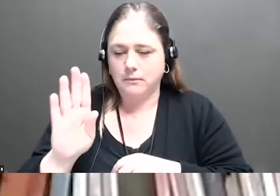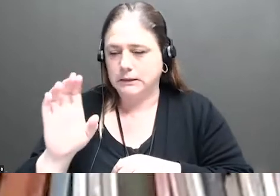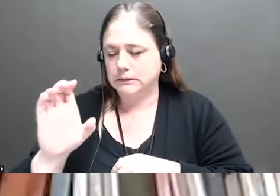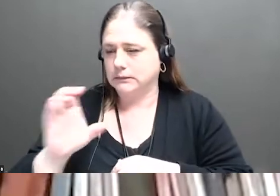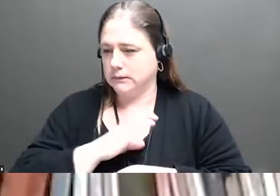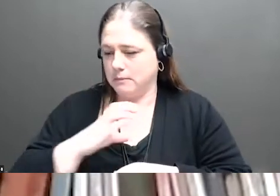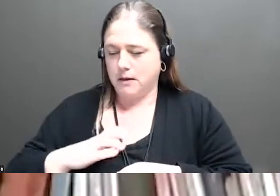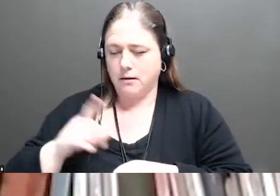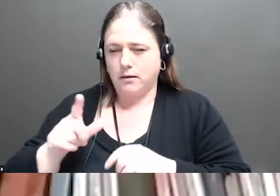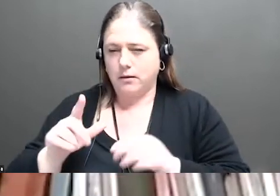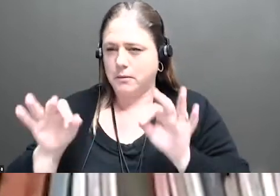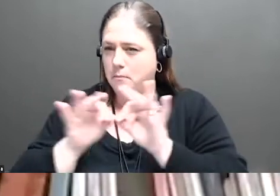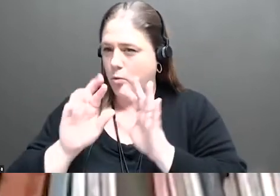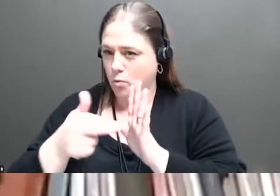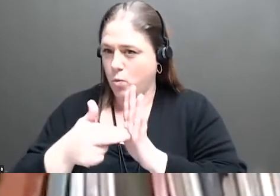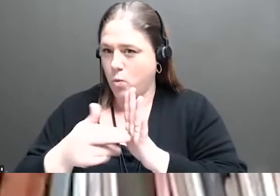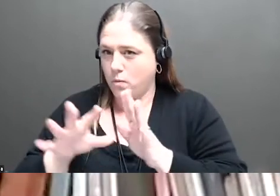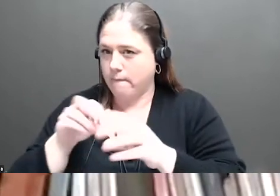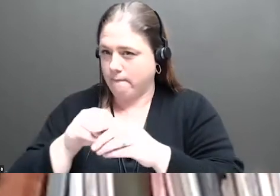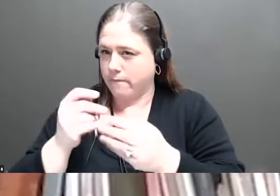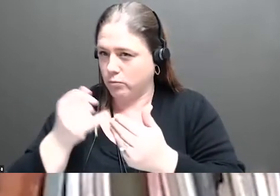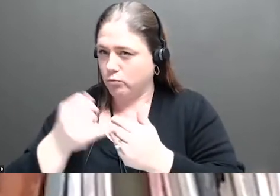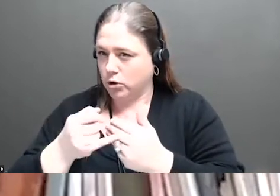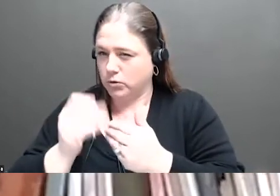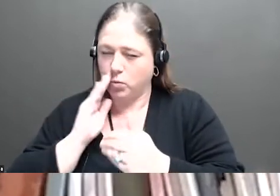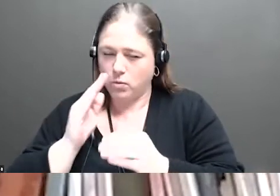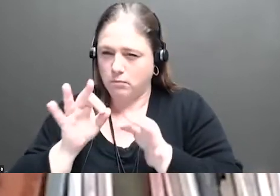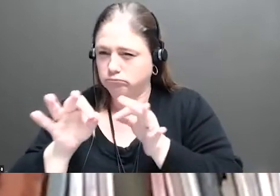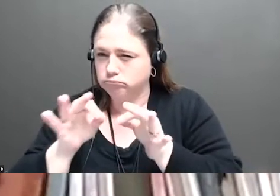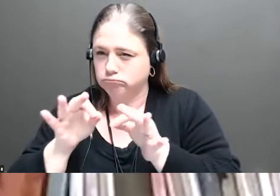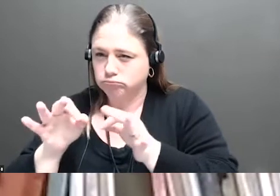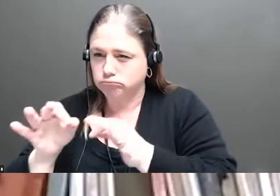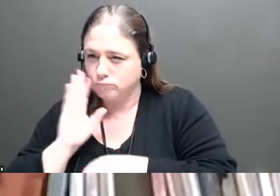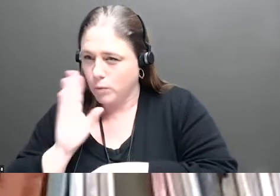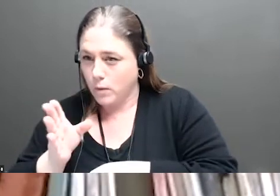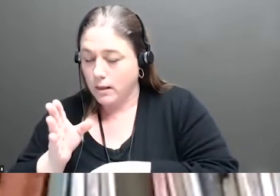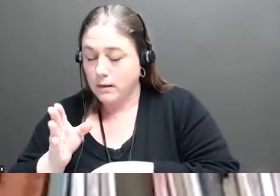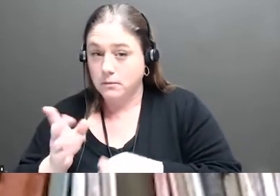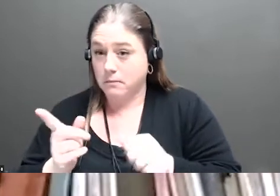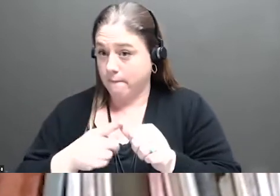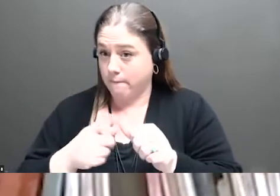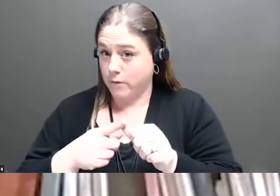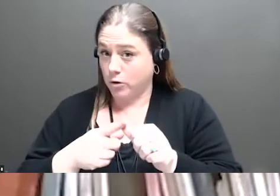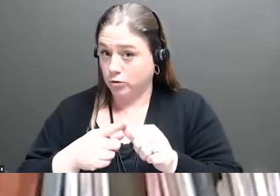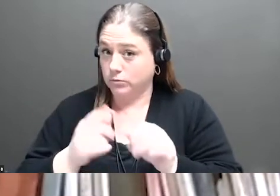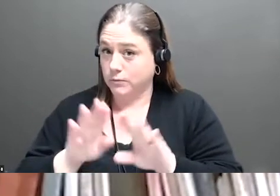But what we'll do is we'll start the presentation with a video where you'll get a hands-on idea of